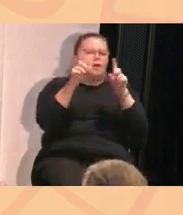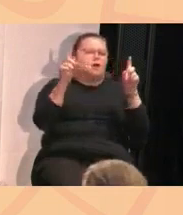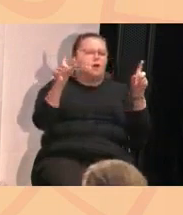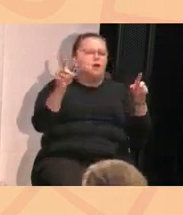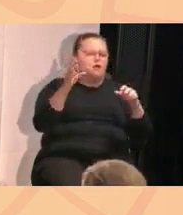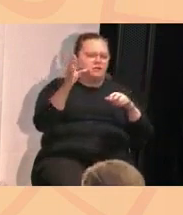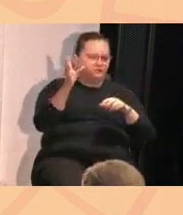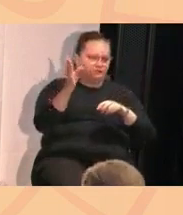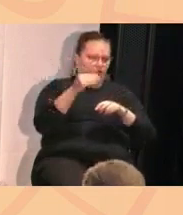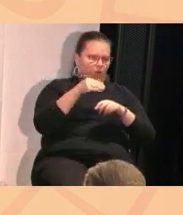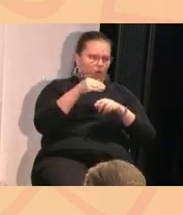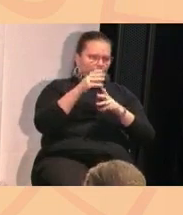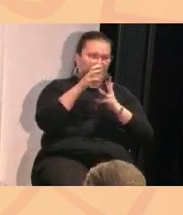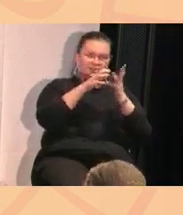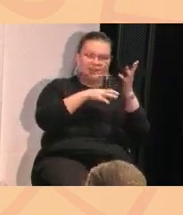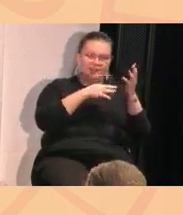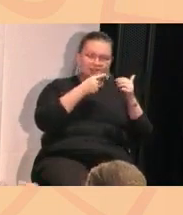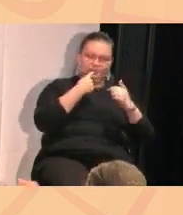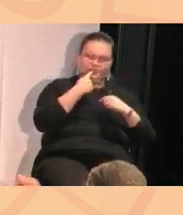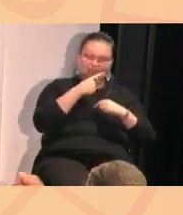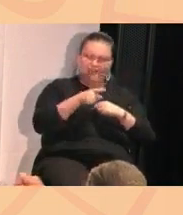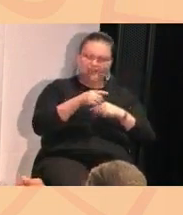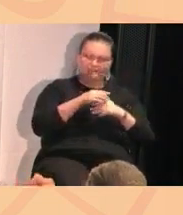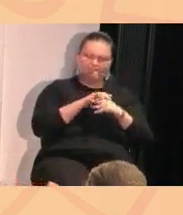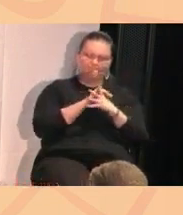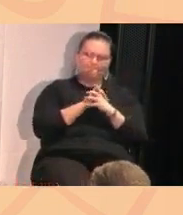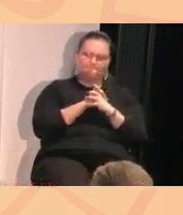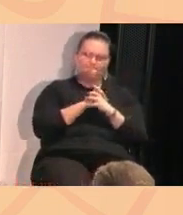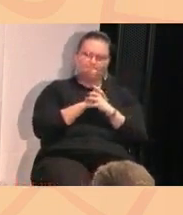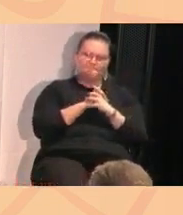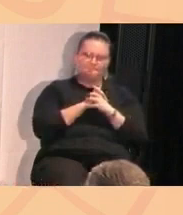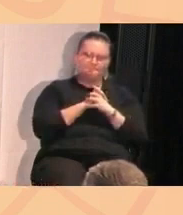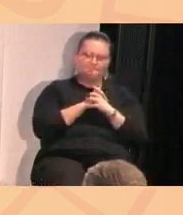that comes from, who wrote it.